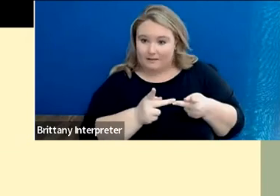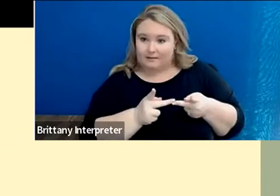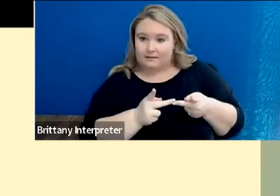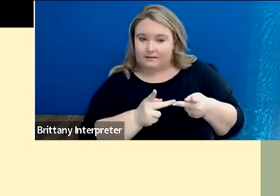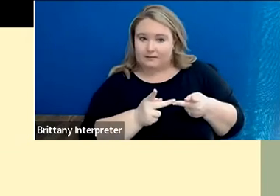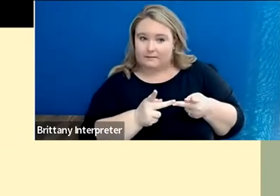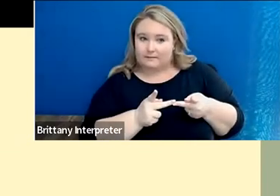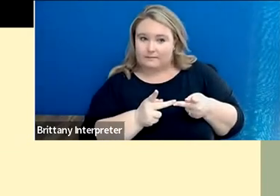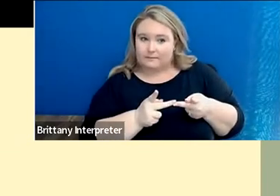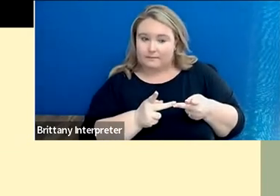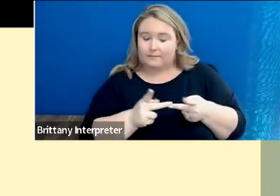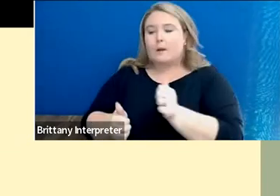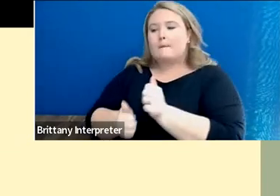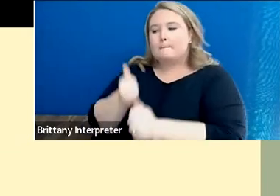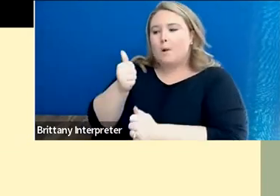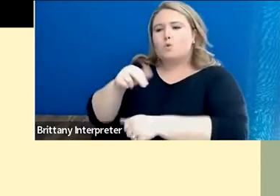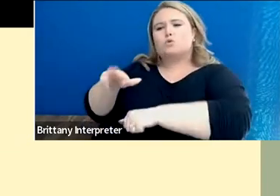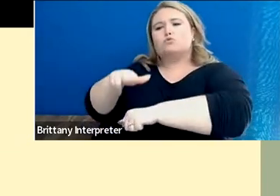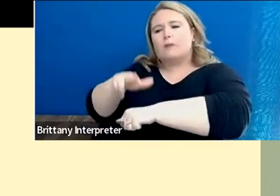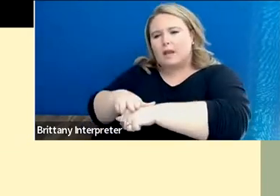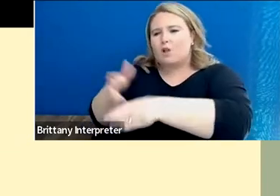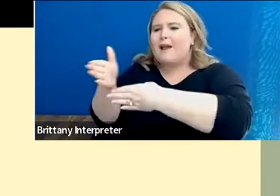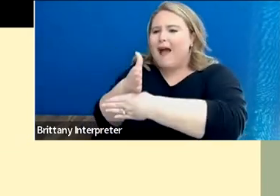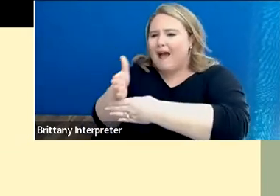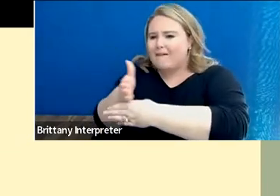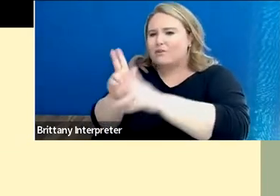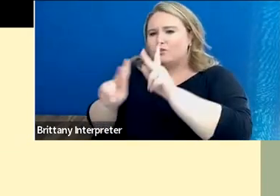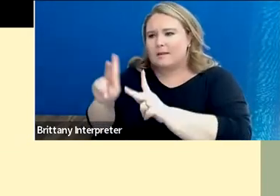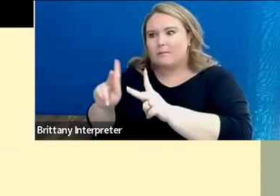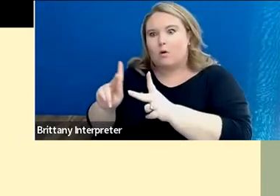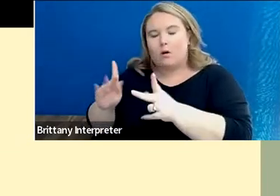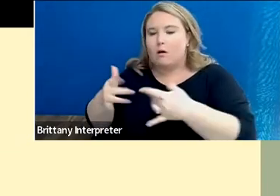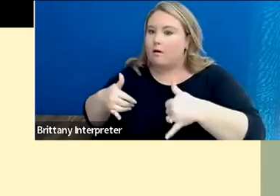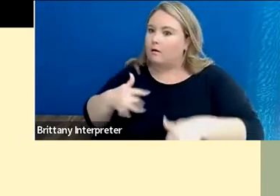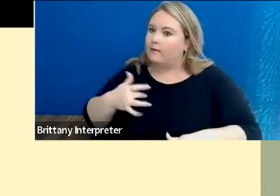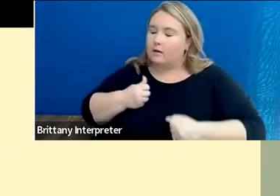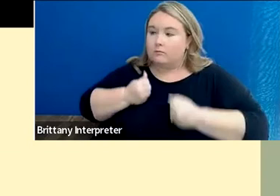Most regular average working people, it's traumatic for them. Five minutes to get your stuff and go